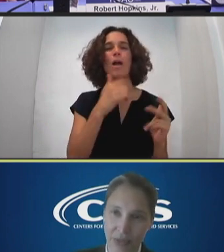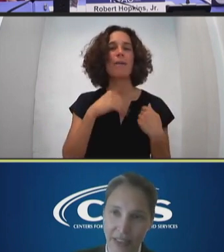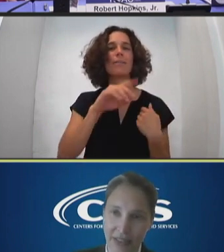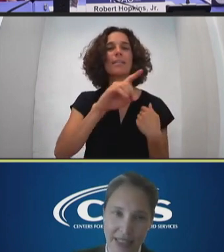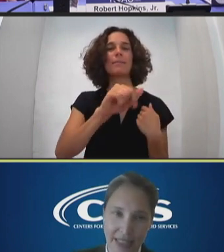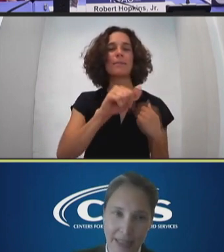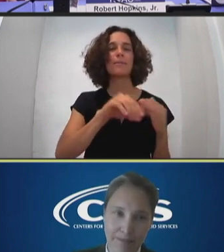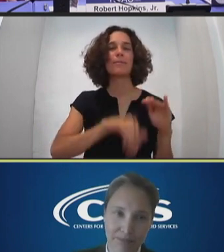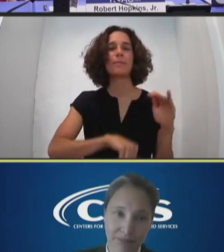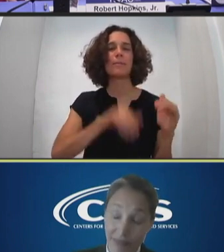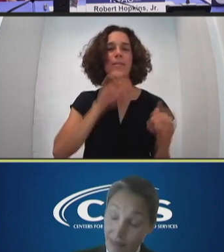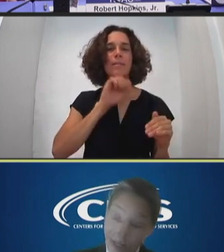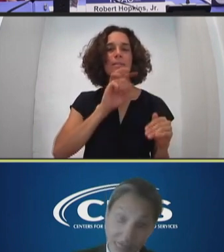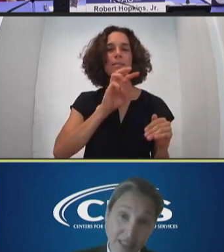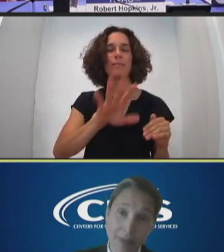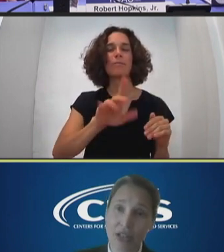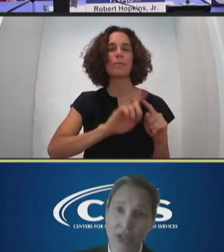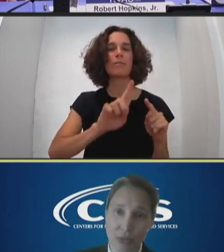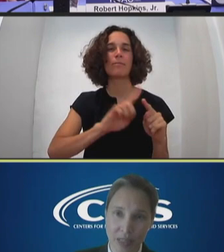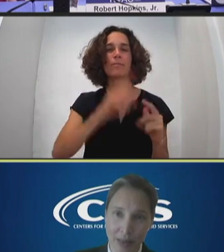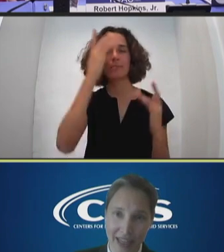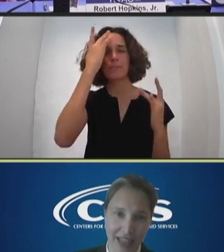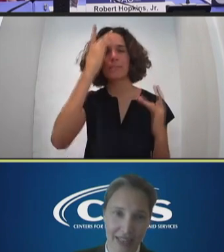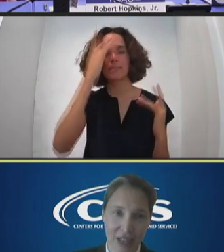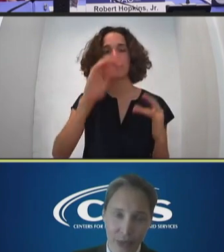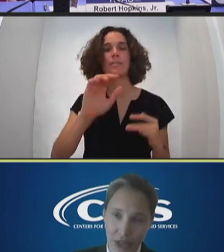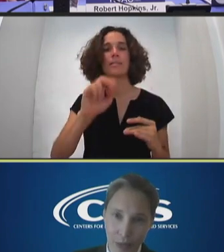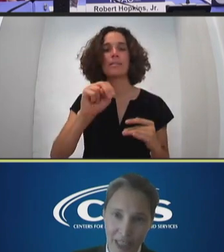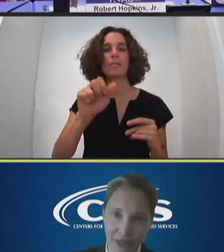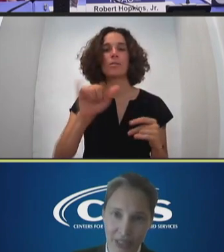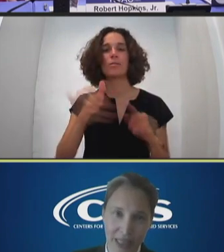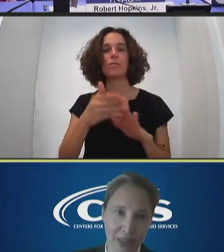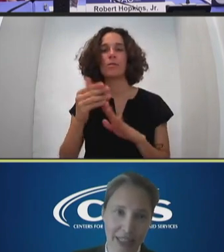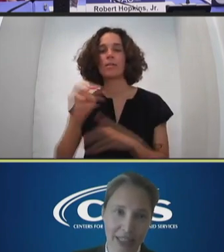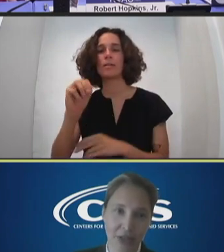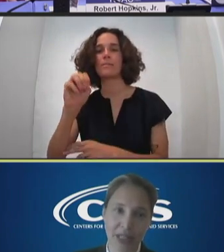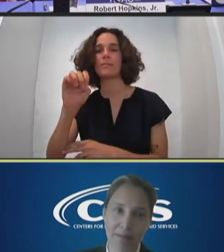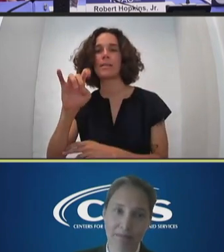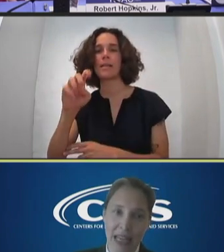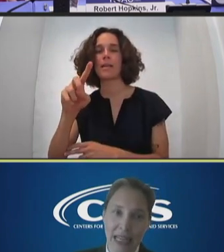renal disease. Now, CMS also runs Medicaid, which will be covered separately, as noted.